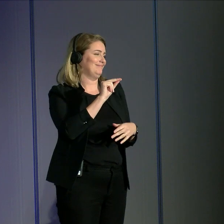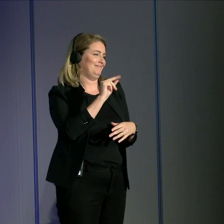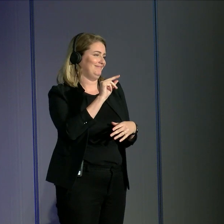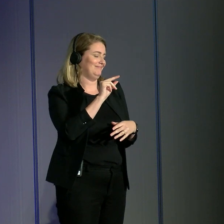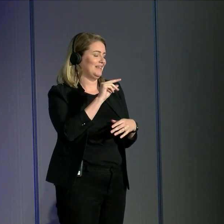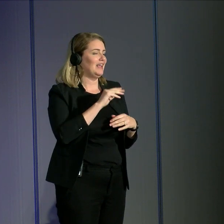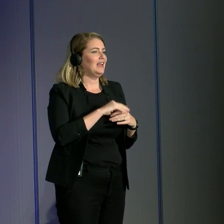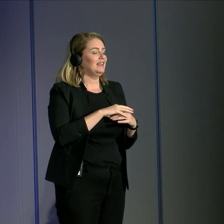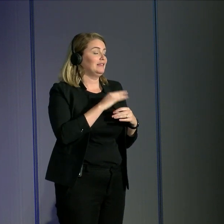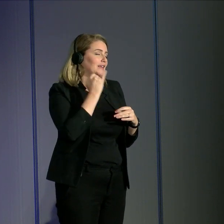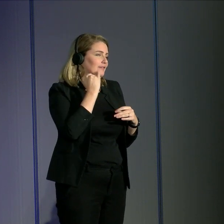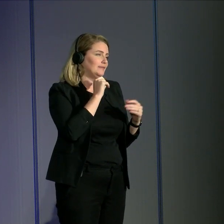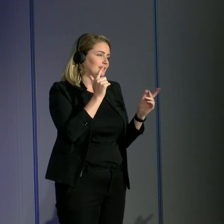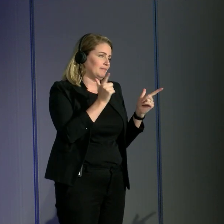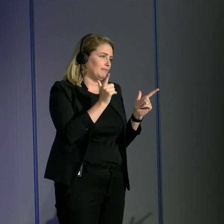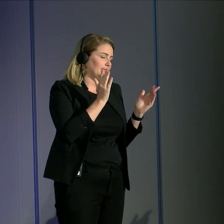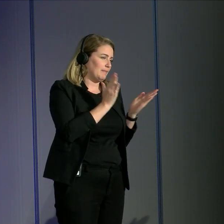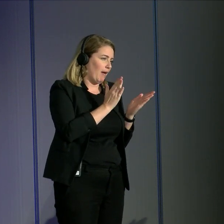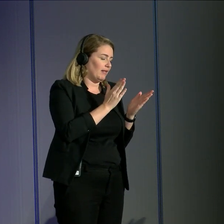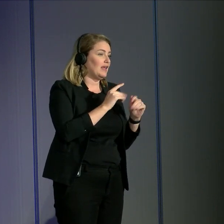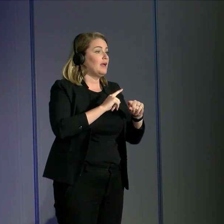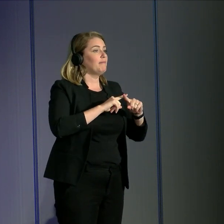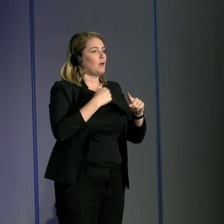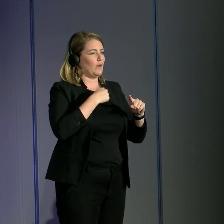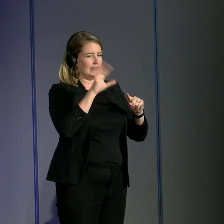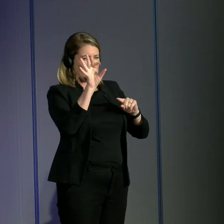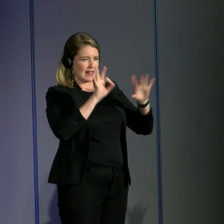So we have this process where we select represented samples.